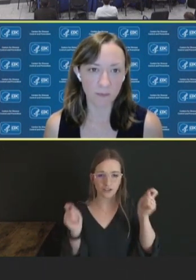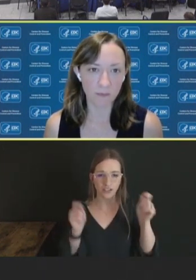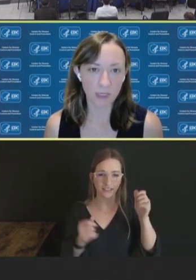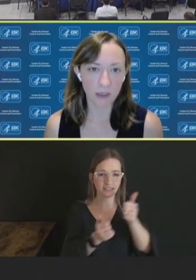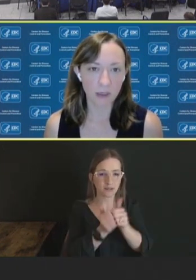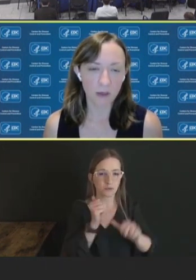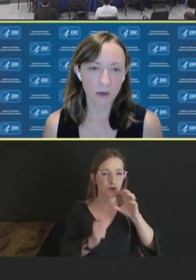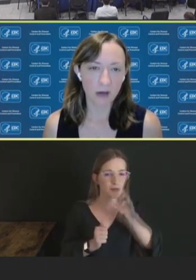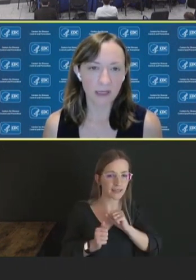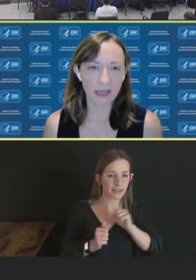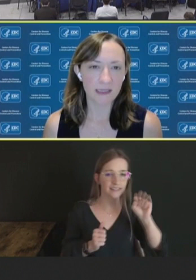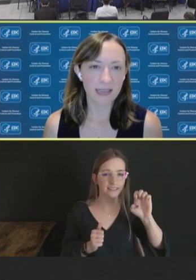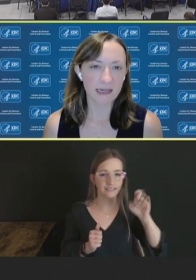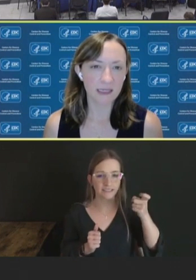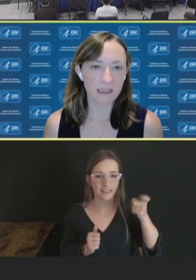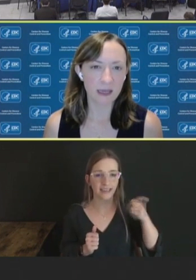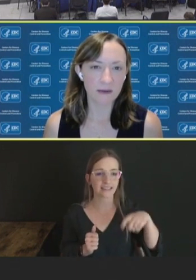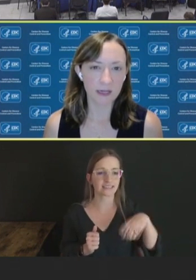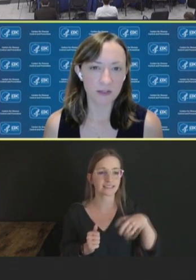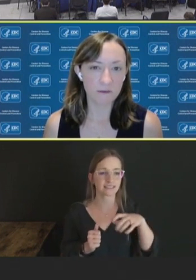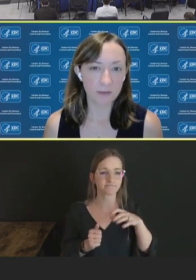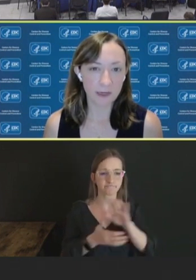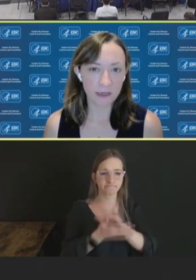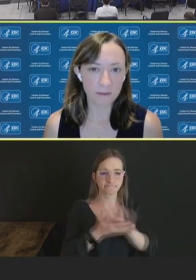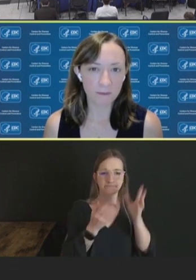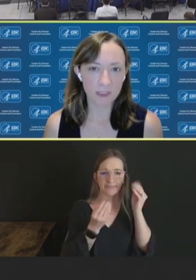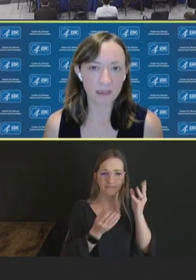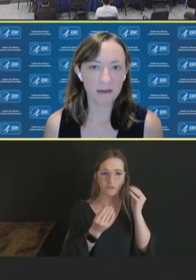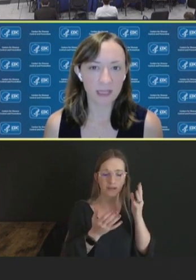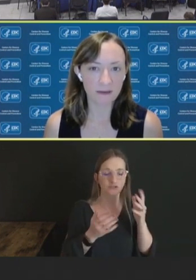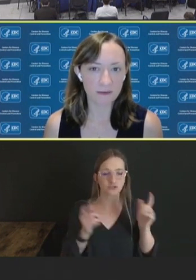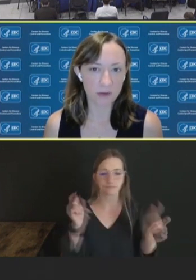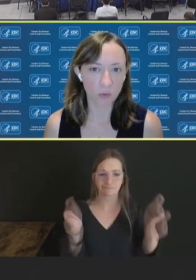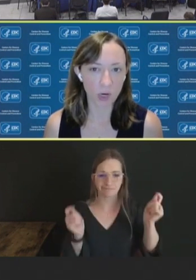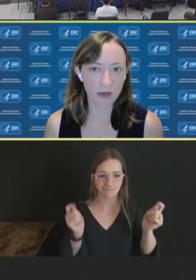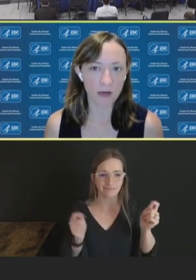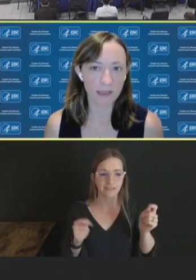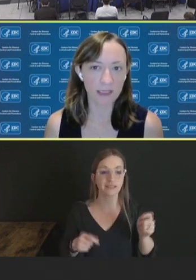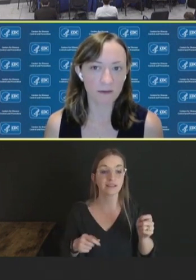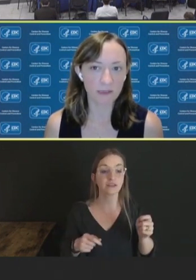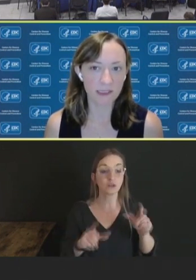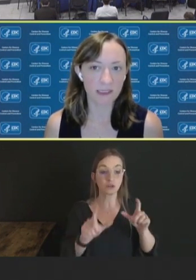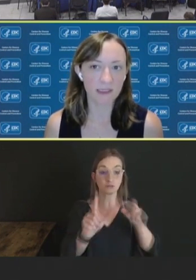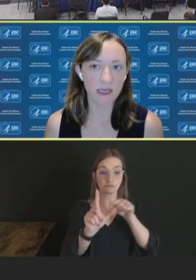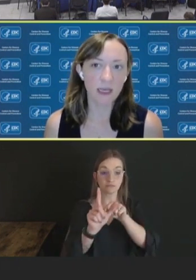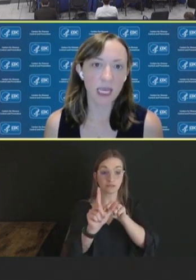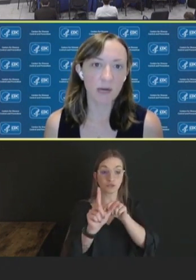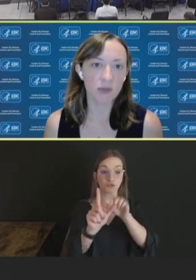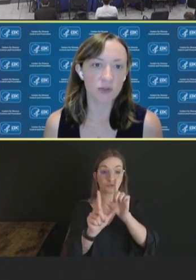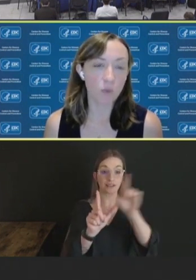On the x-axis of each figure, to the left of the 1 are the differences in which more